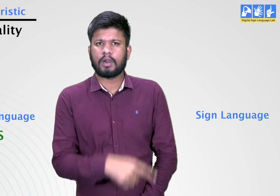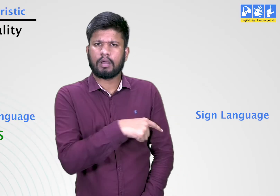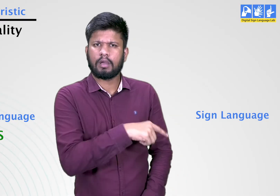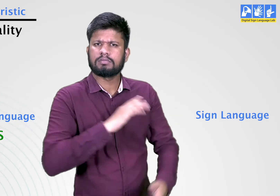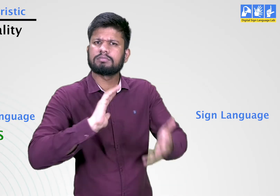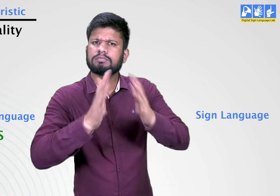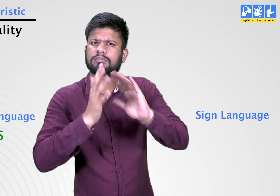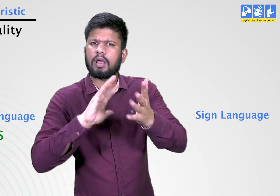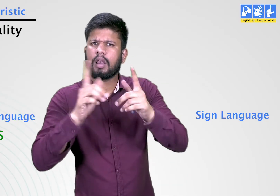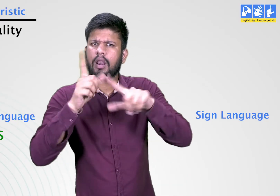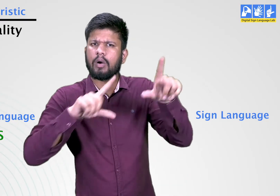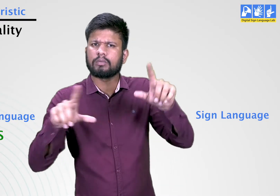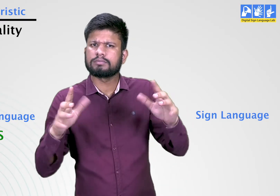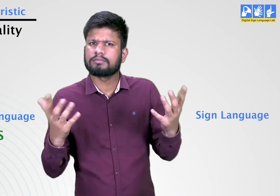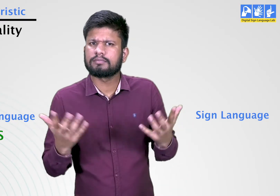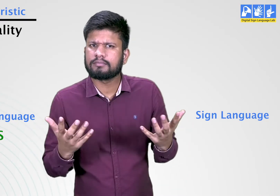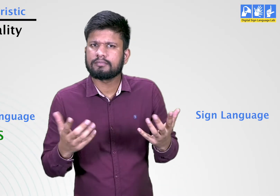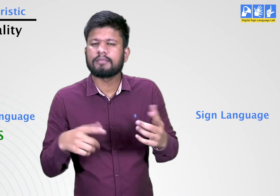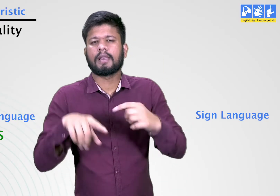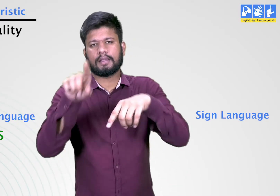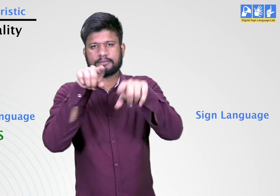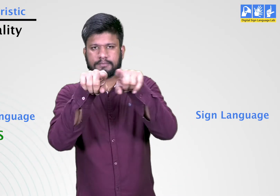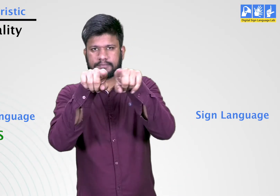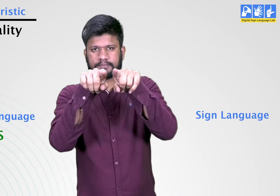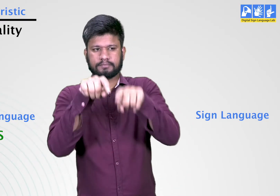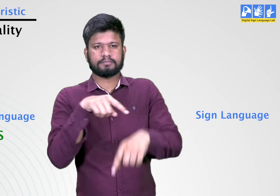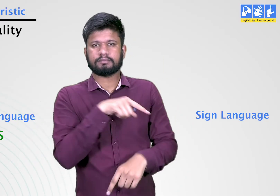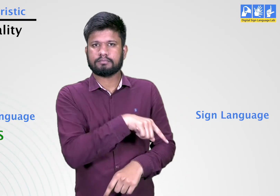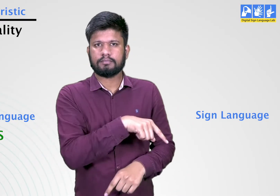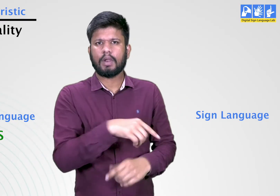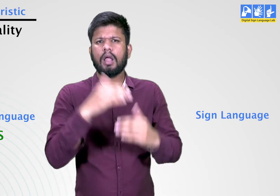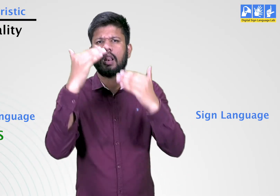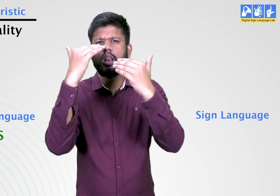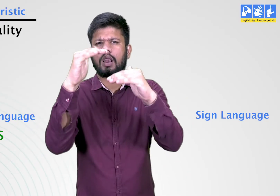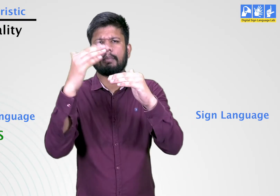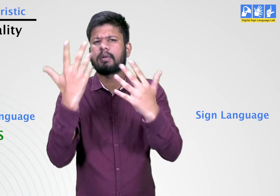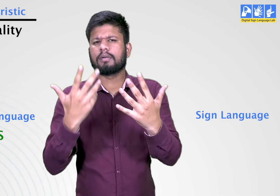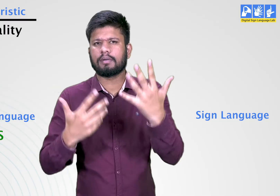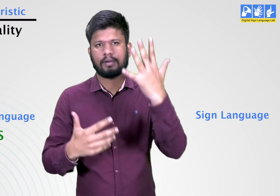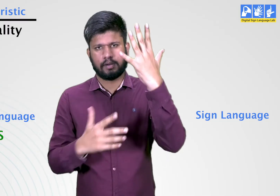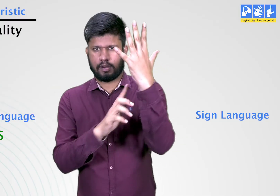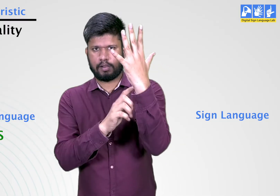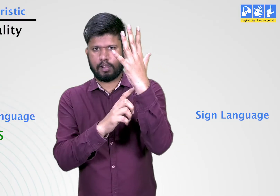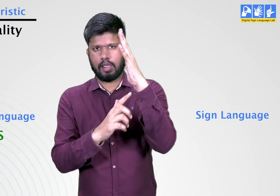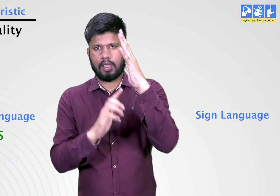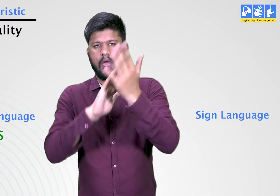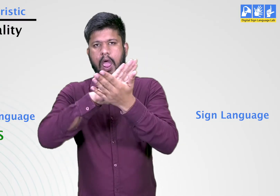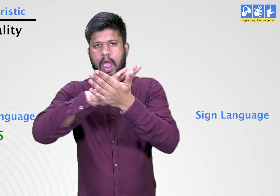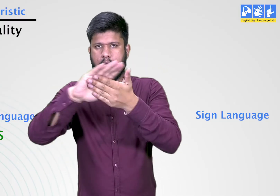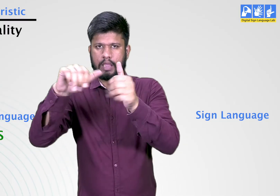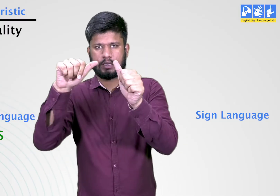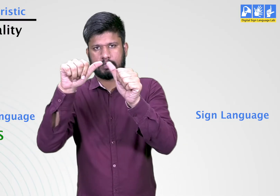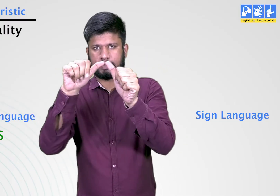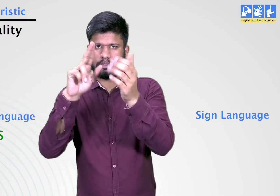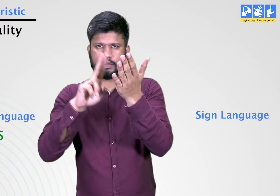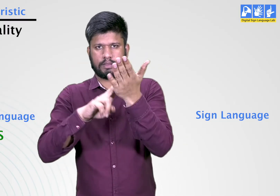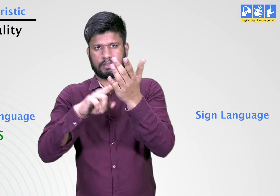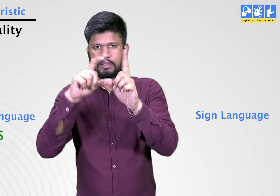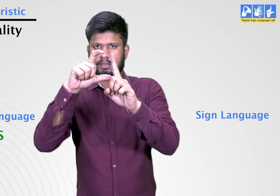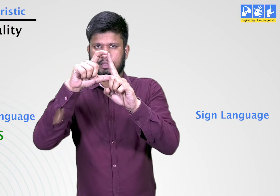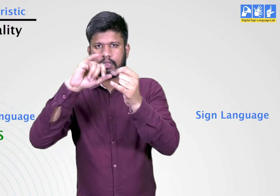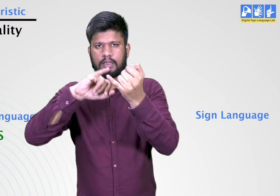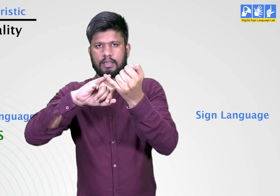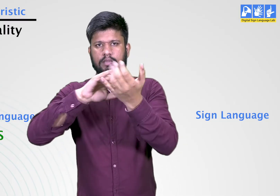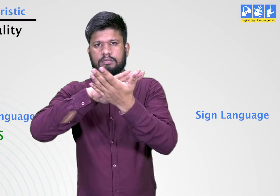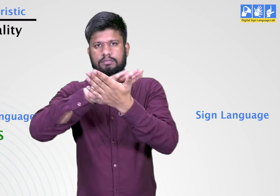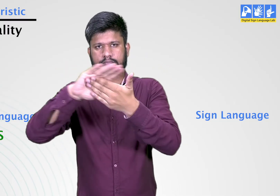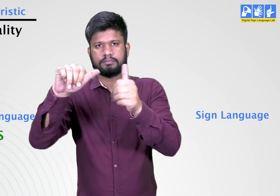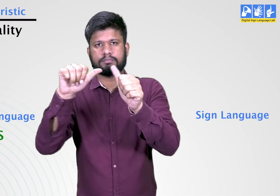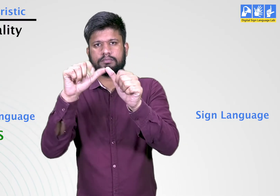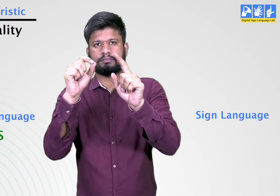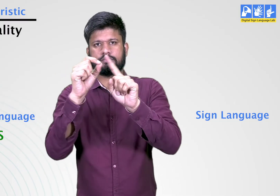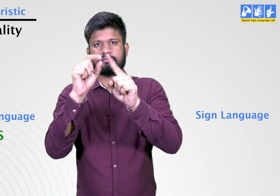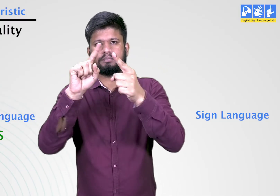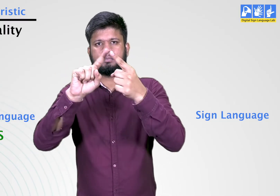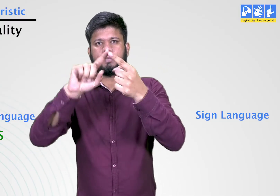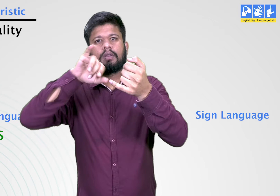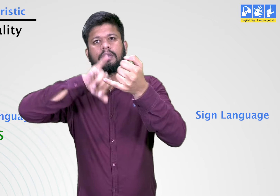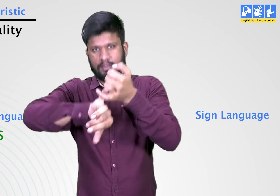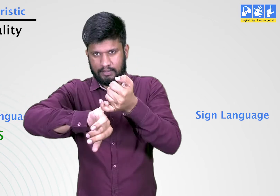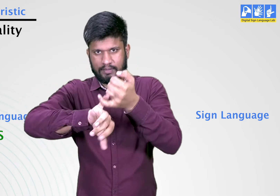Just like that in sign language too, we have limited numbers of Hand shapes